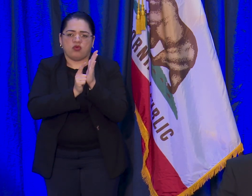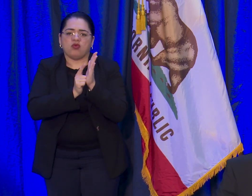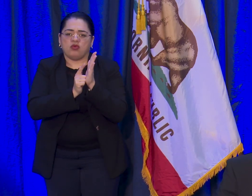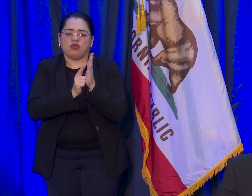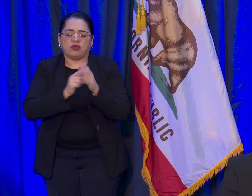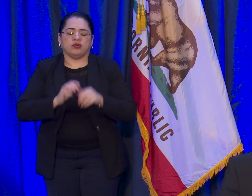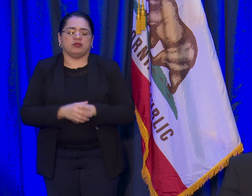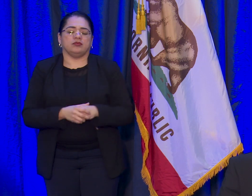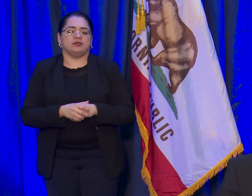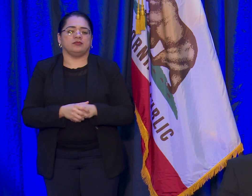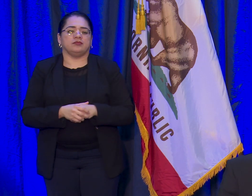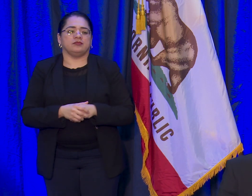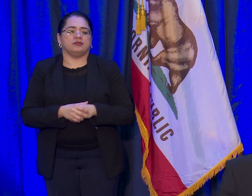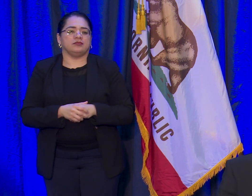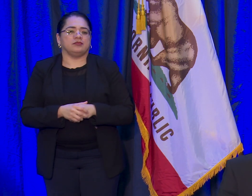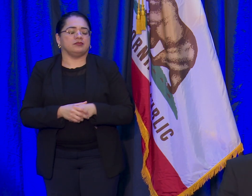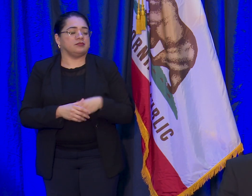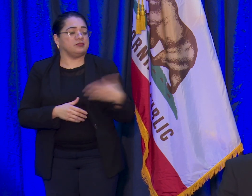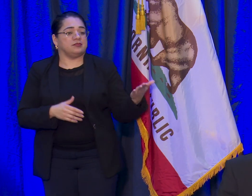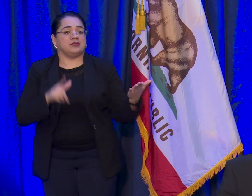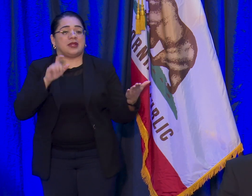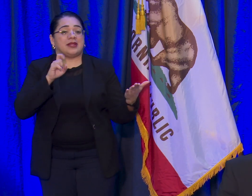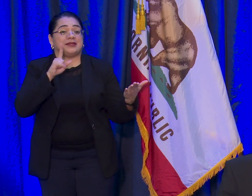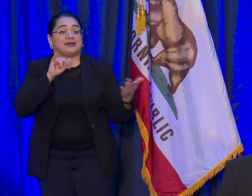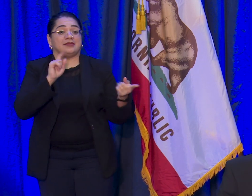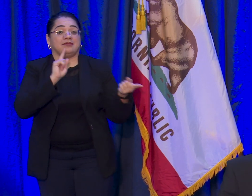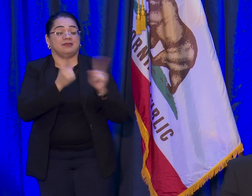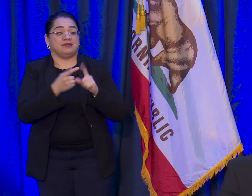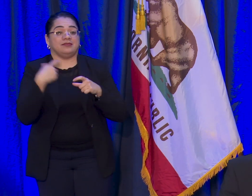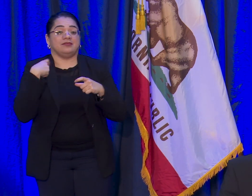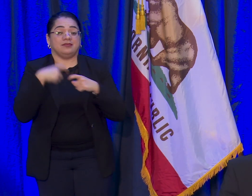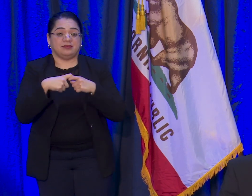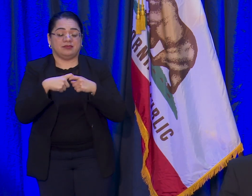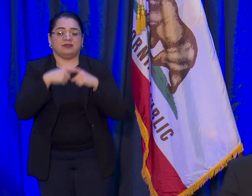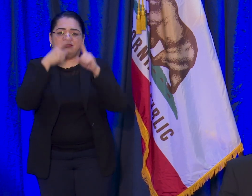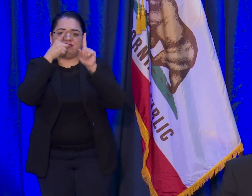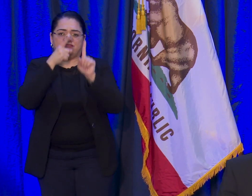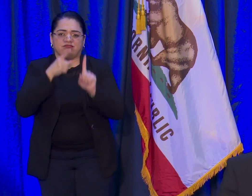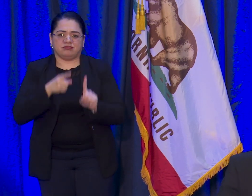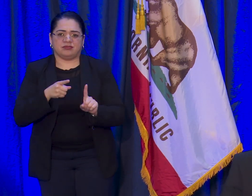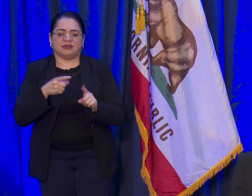Leslie do a short translation to get the key points of us in Spanish so that